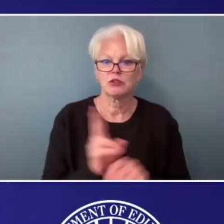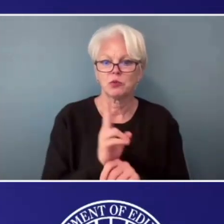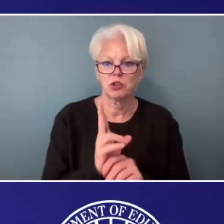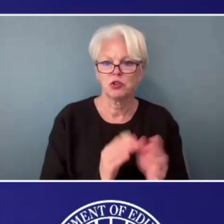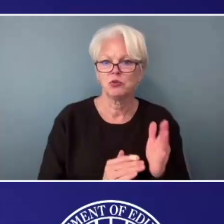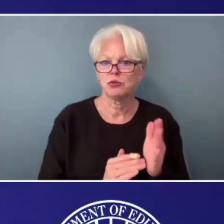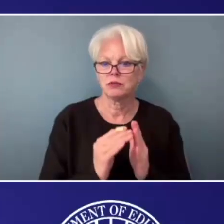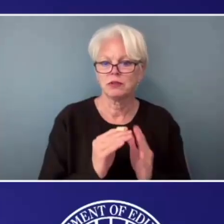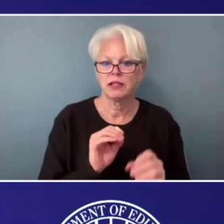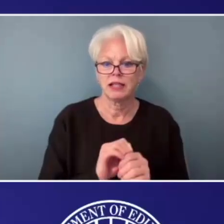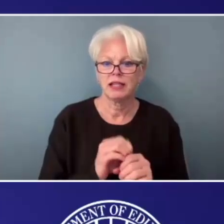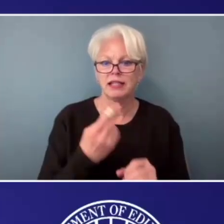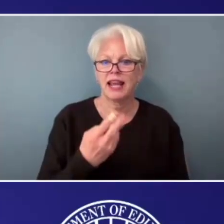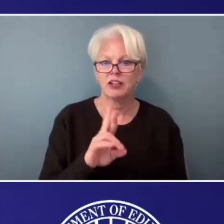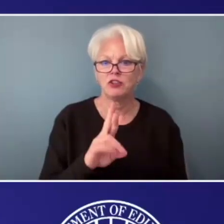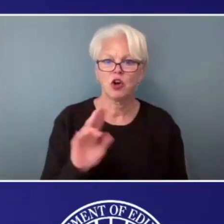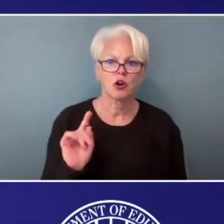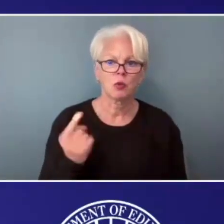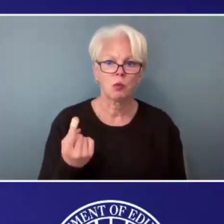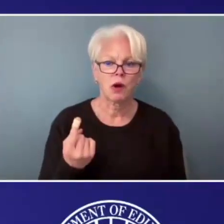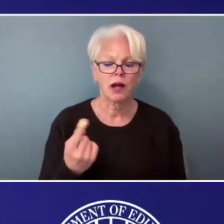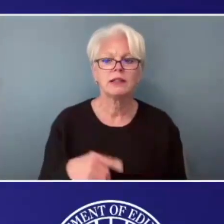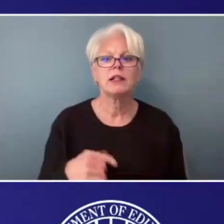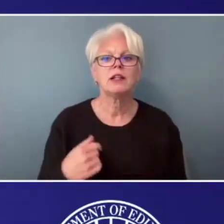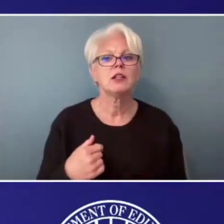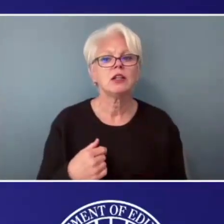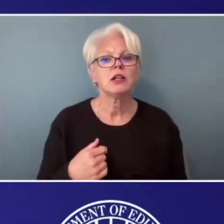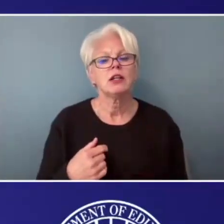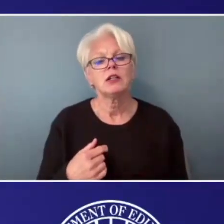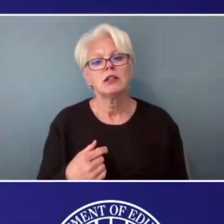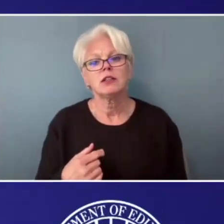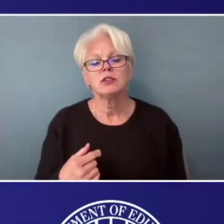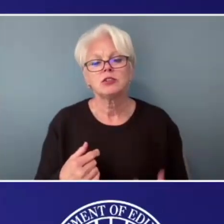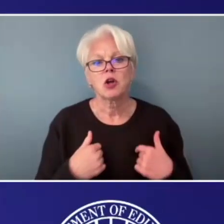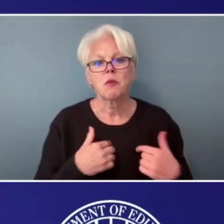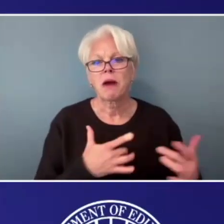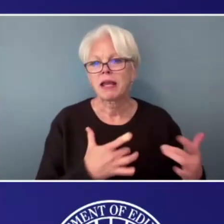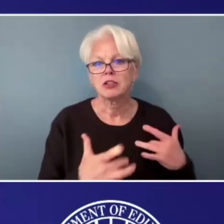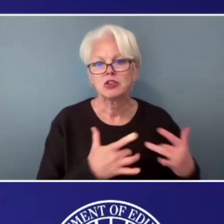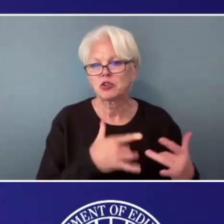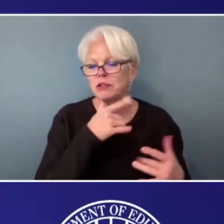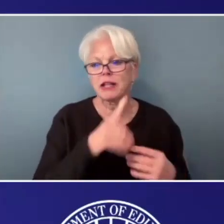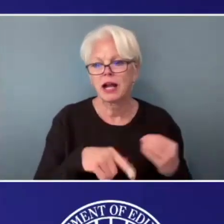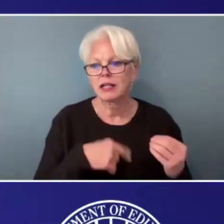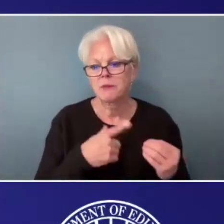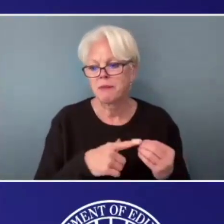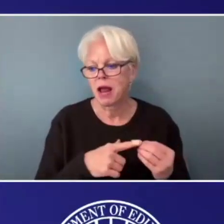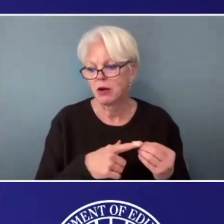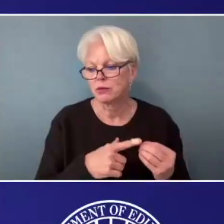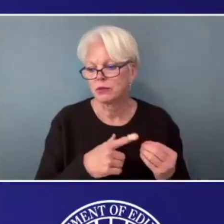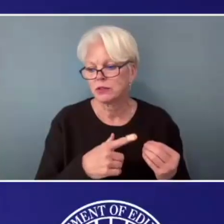1, so I'm not as worried. My concern didn't stem from how it was -- I mean, it initially stemmed from how it